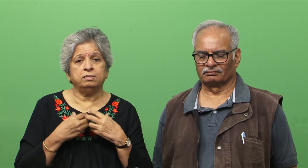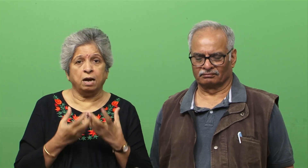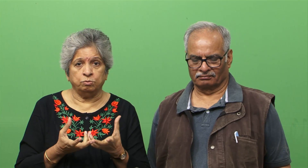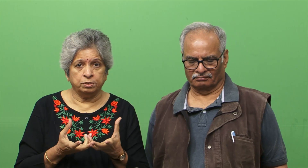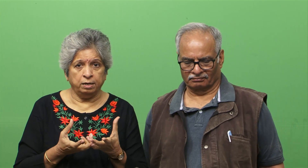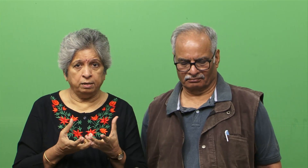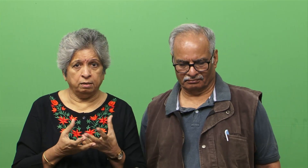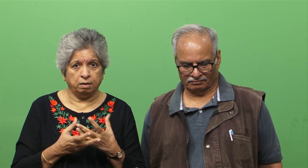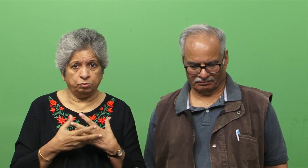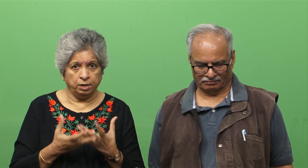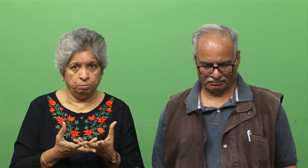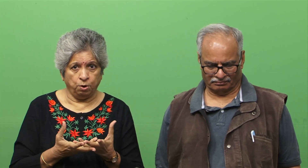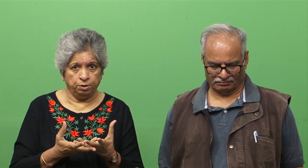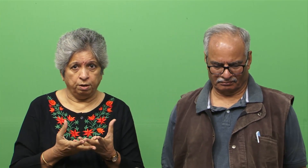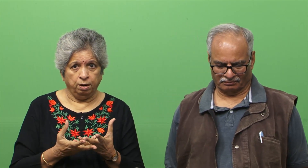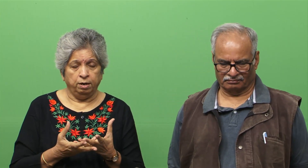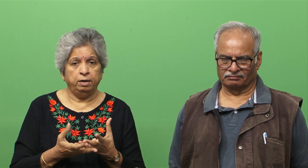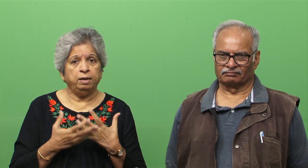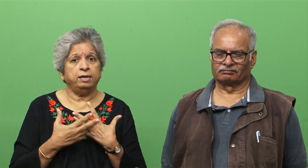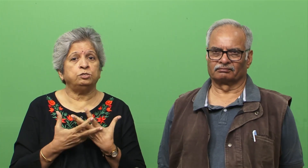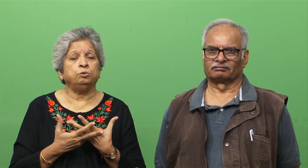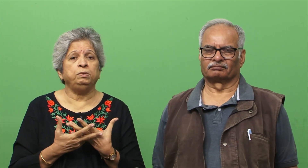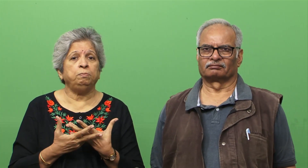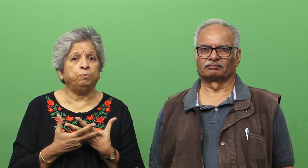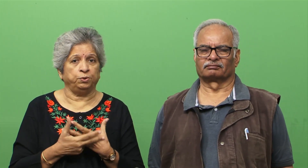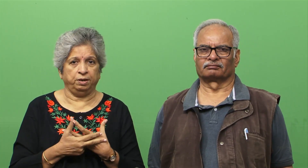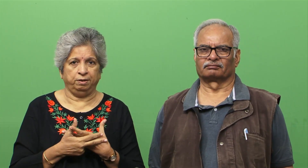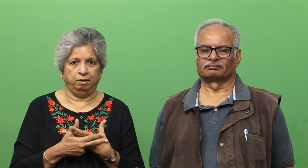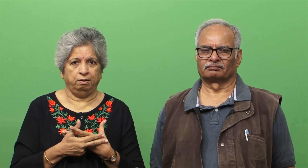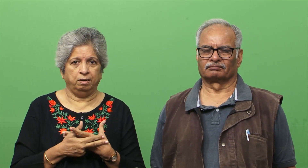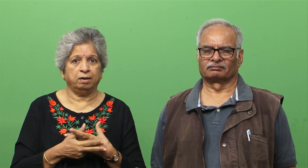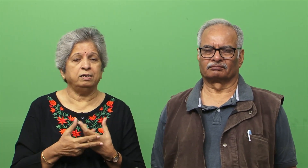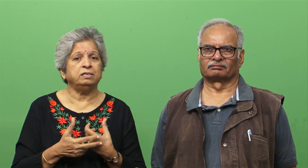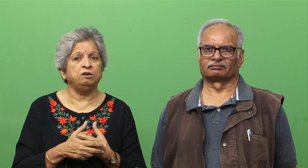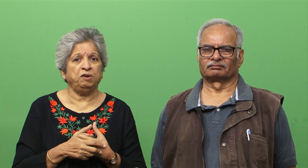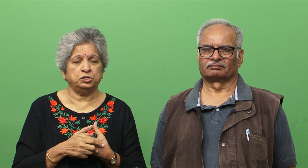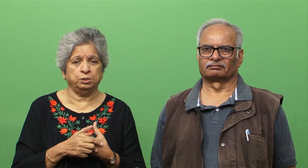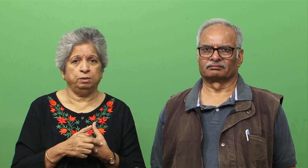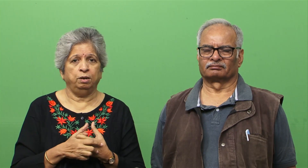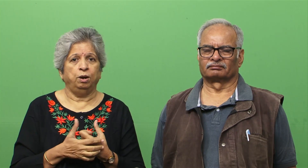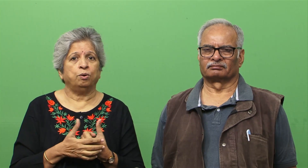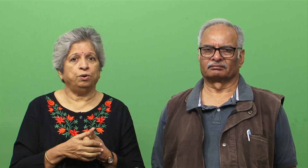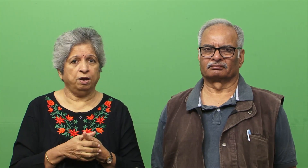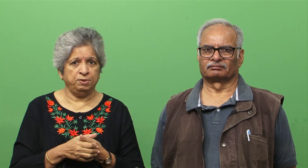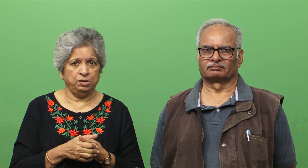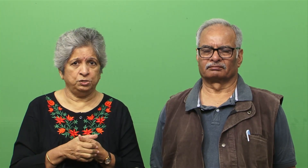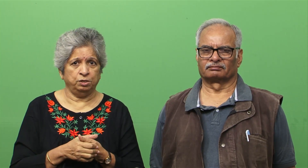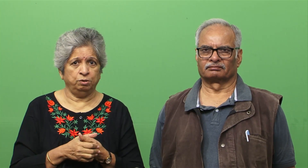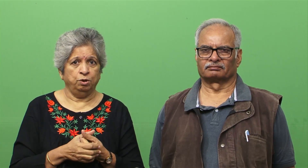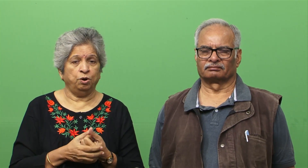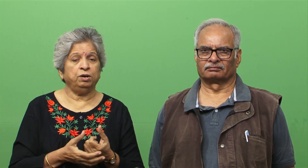is outside in the outside body it has to be protected against infection contamination or